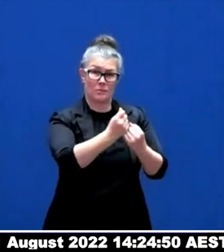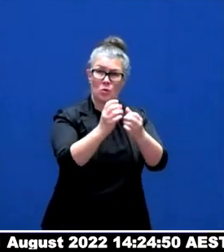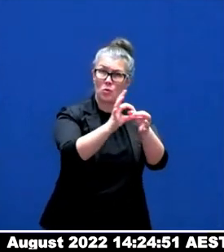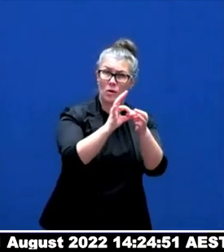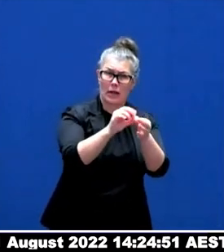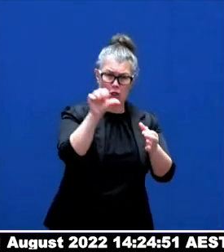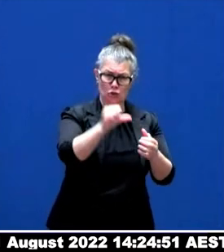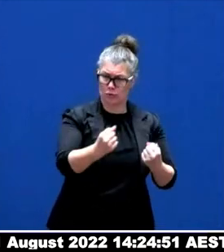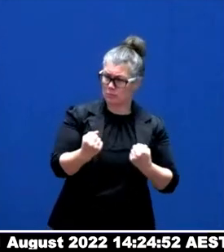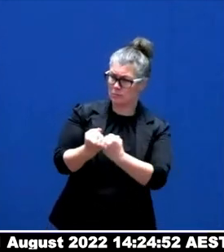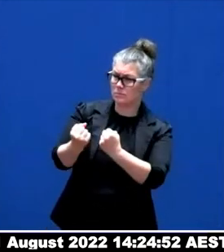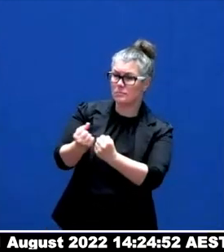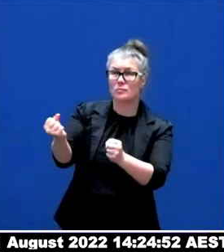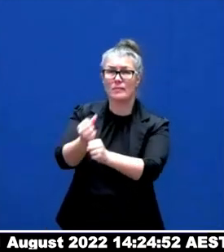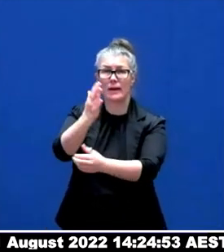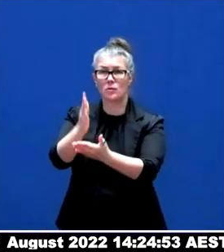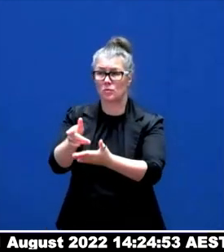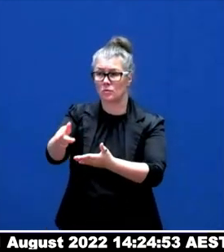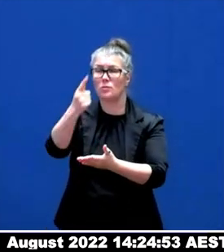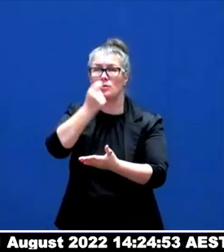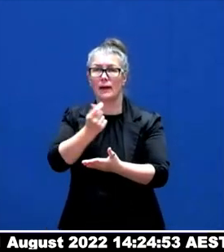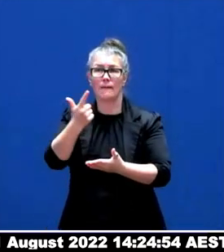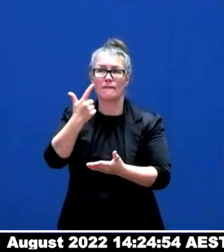person to obtain accessible crisis accommodation?